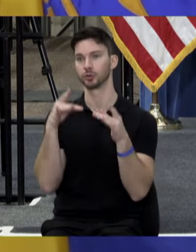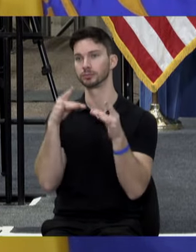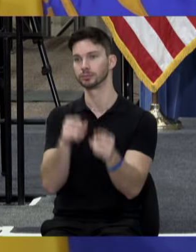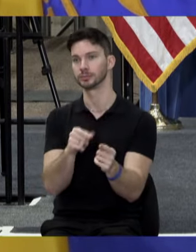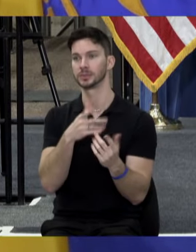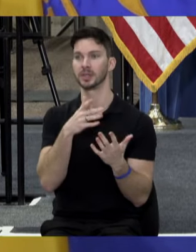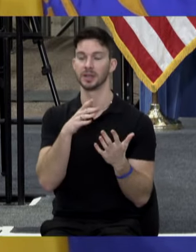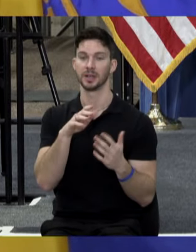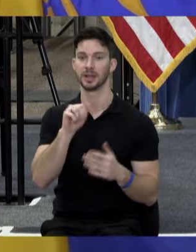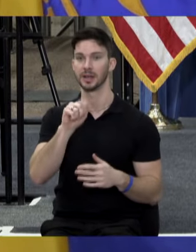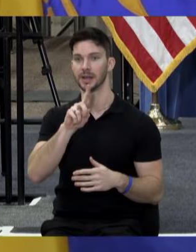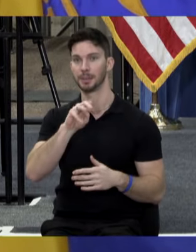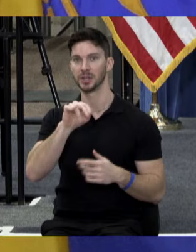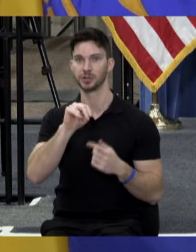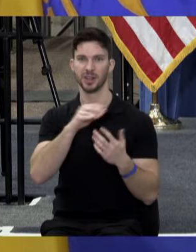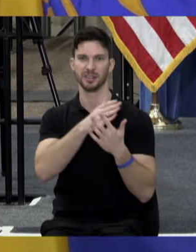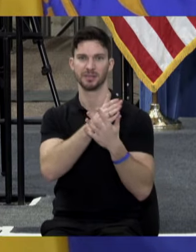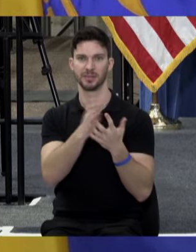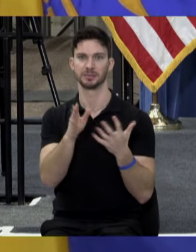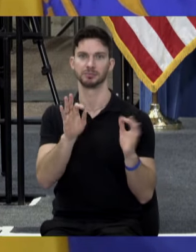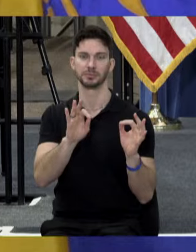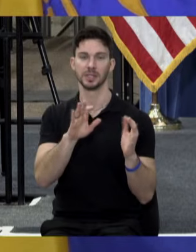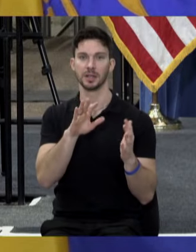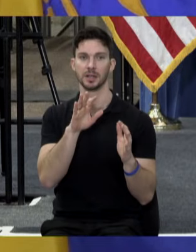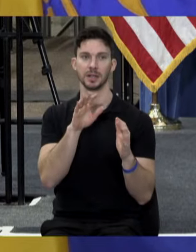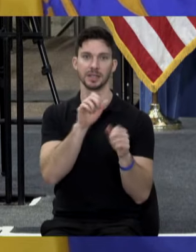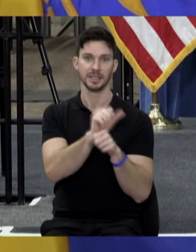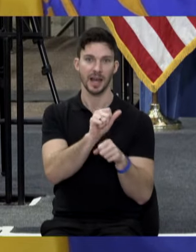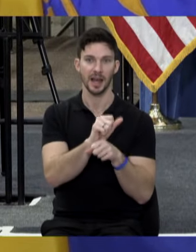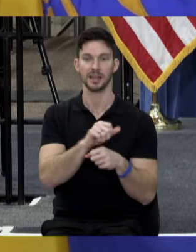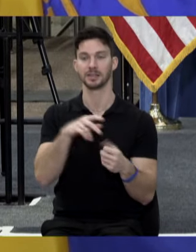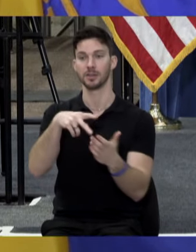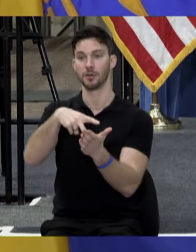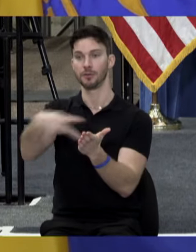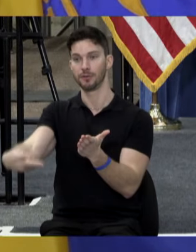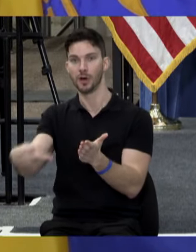enhancing safety through tools like falls detection and monitoring, and supporting